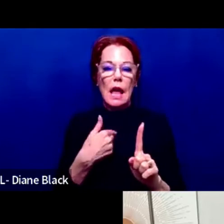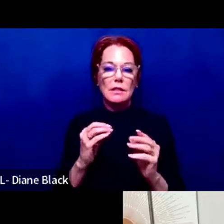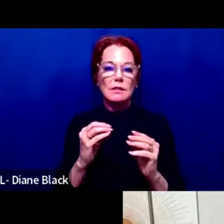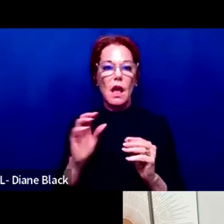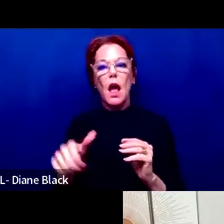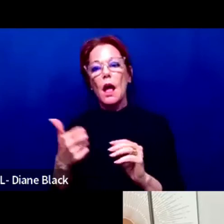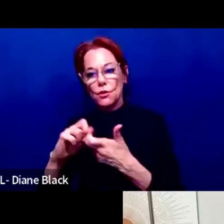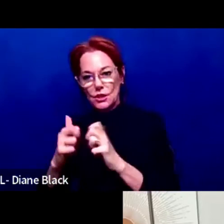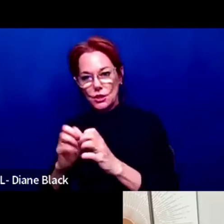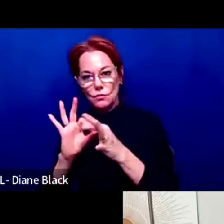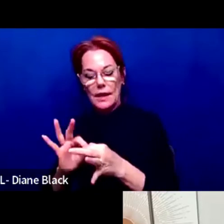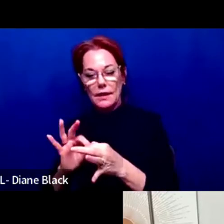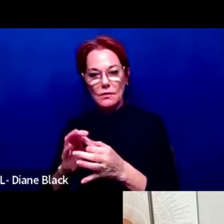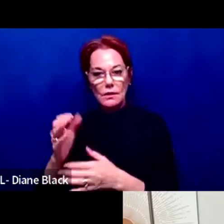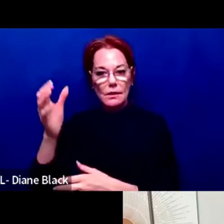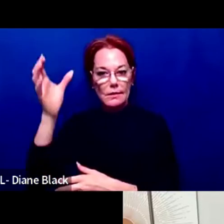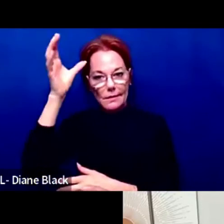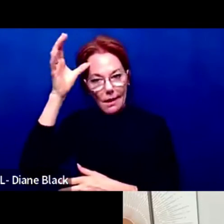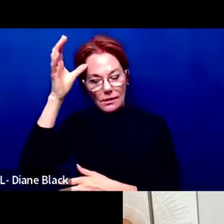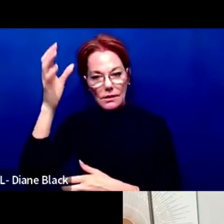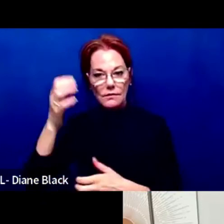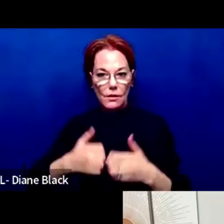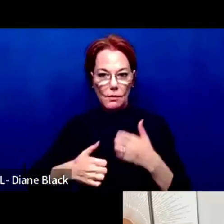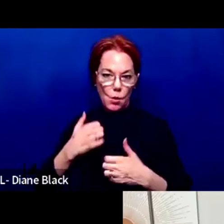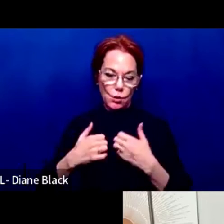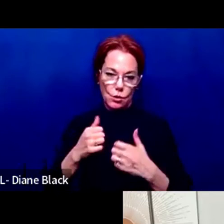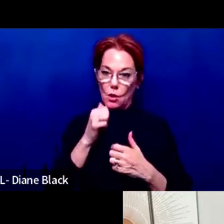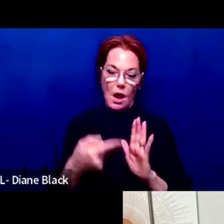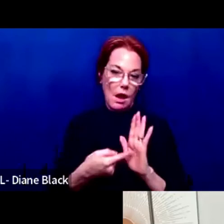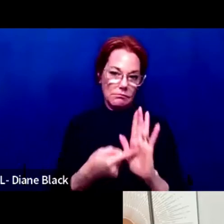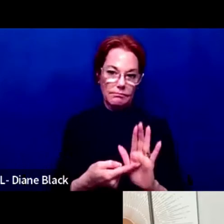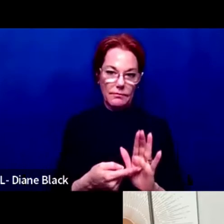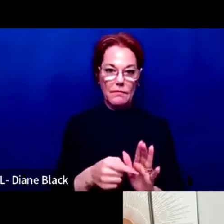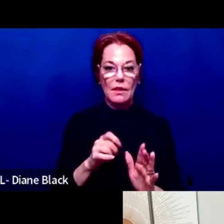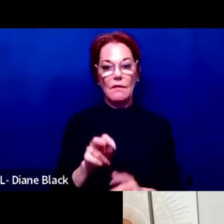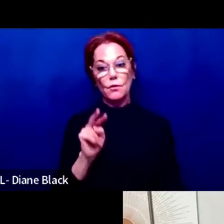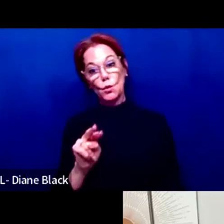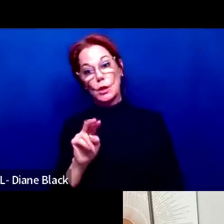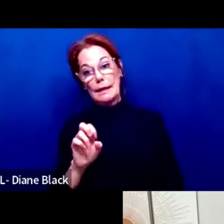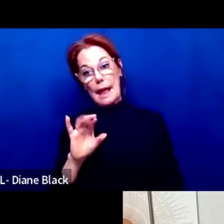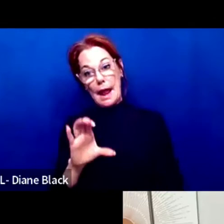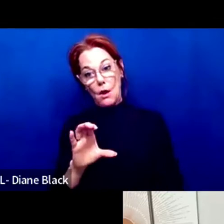cognitive or emotional or just not not apparent to the observer. So if you're looking at Eric, you may not notice that